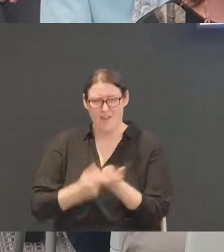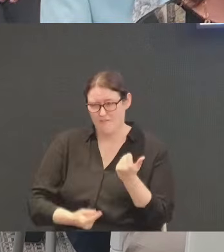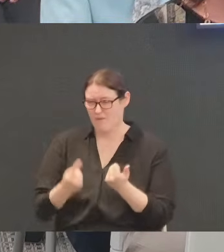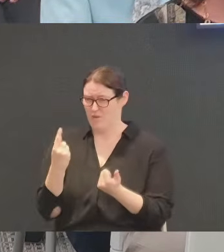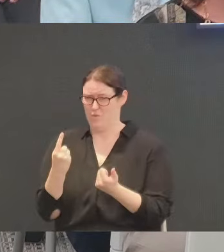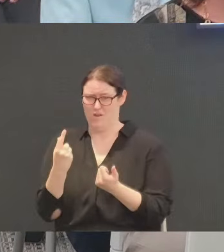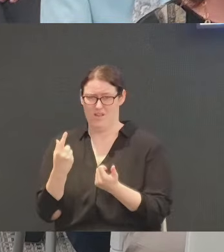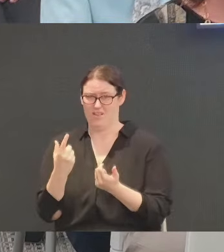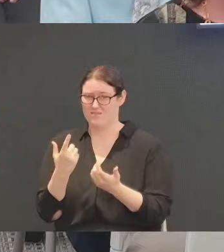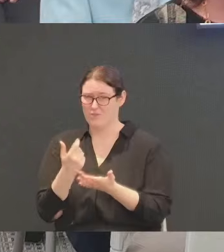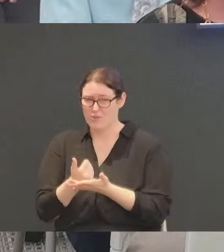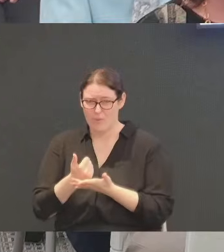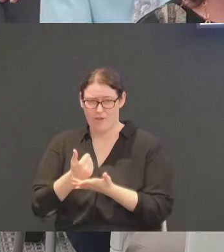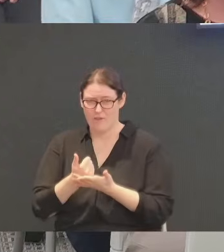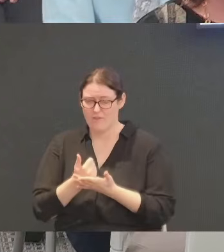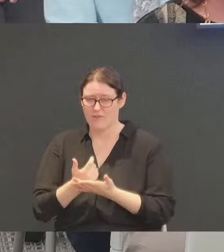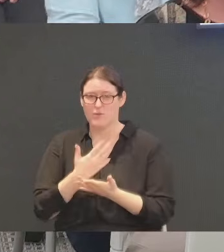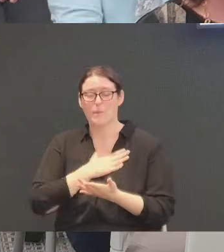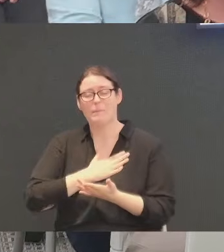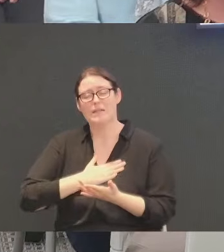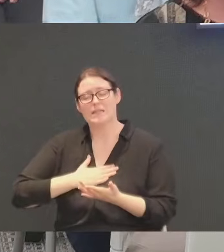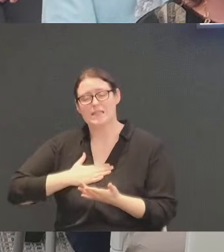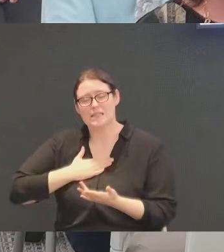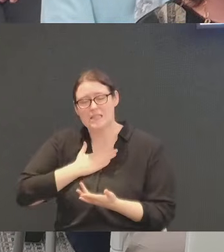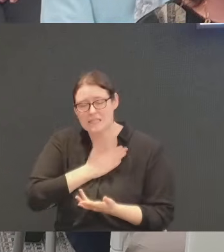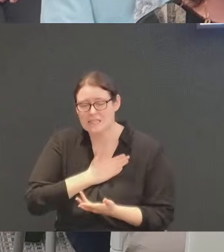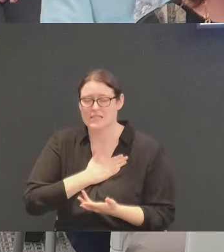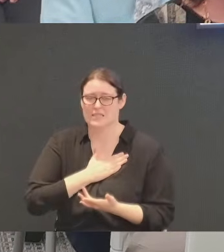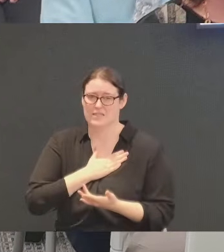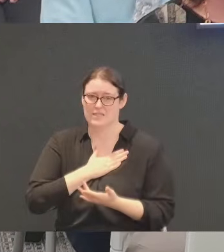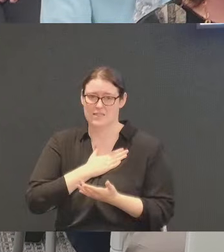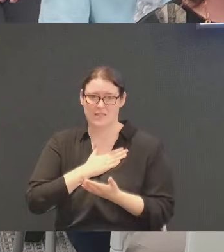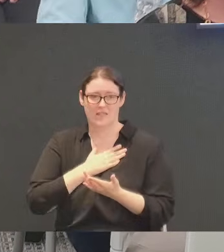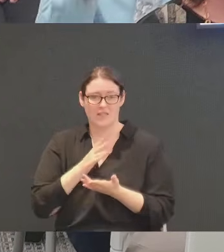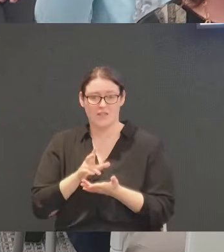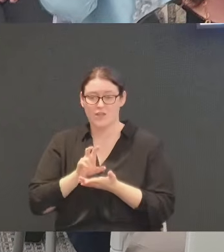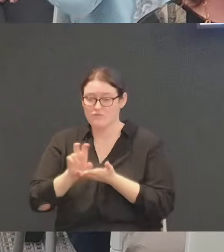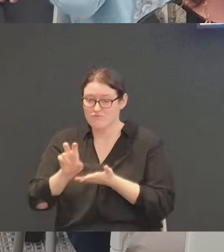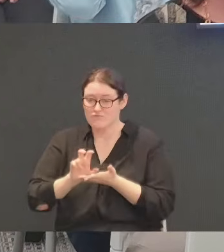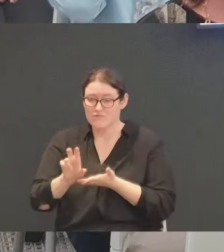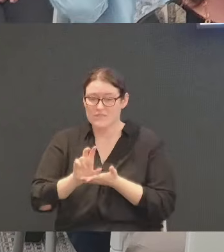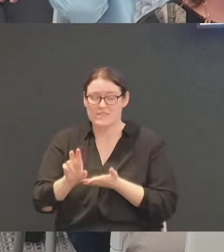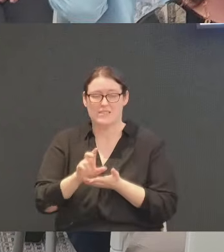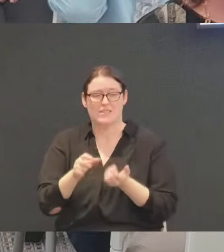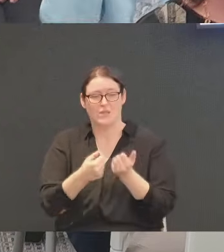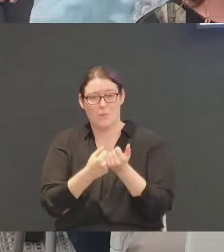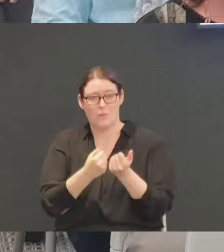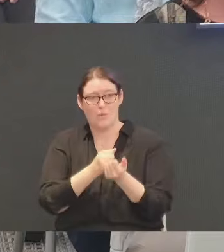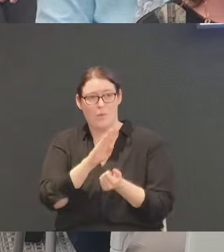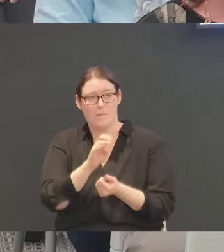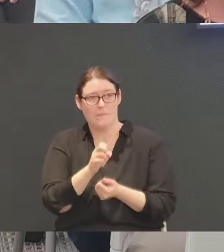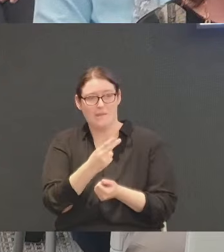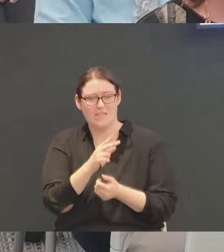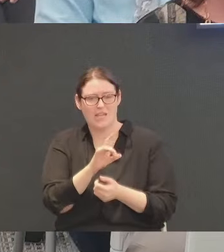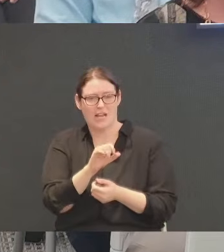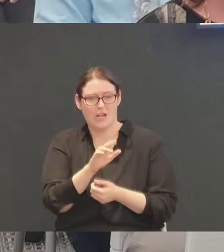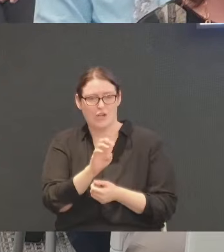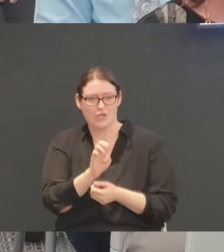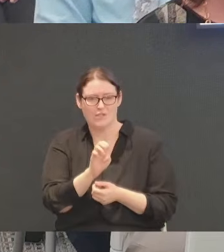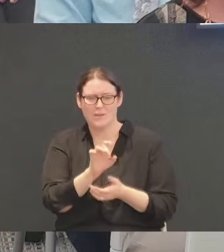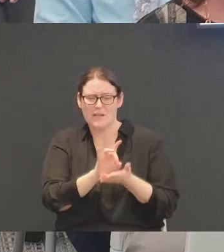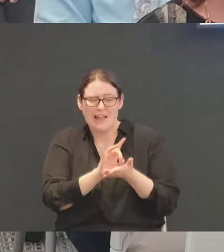to please give accountability to be shakers. Even though I only did eight weeks, I support B Jacobs.